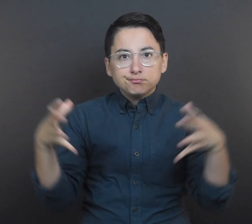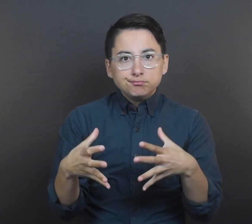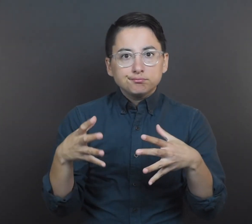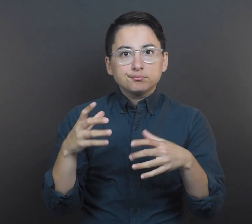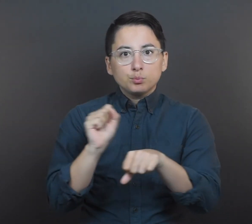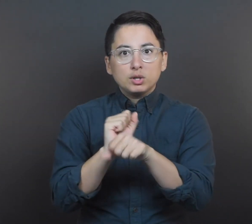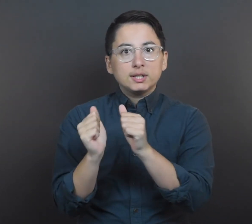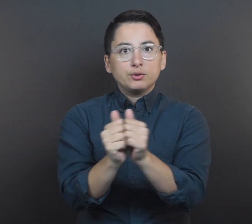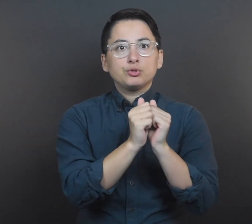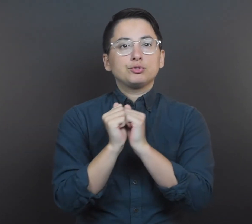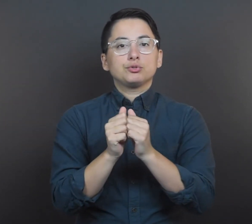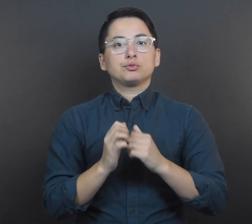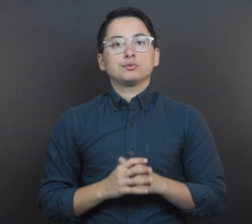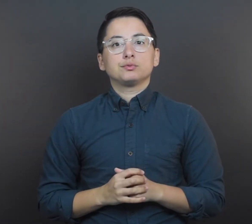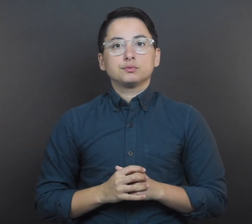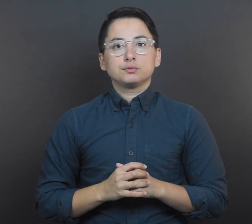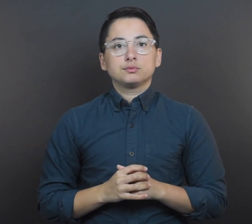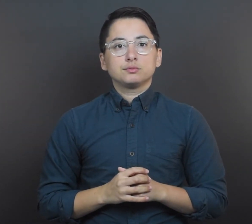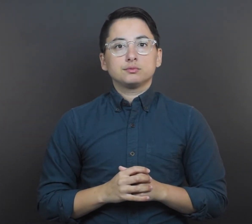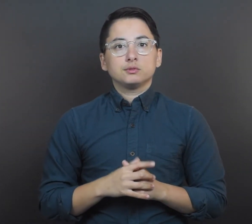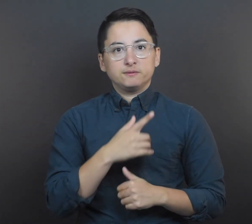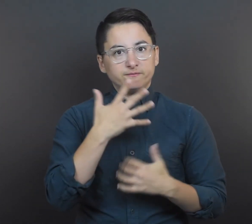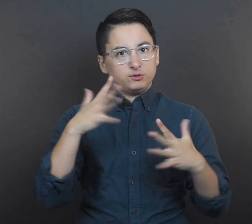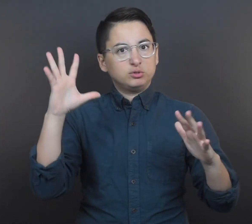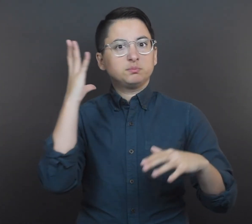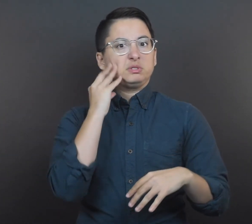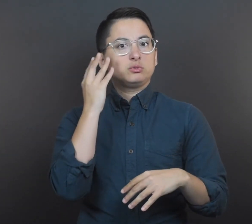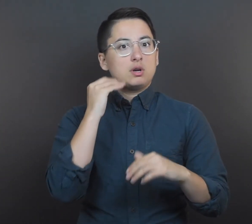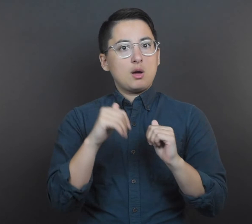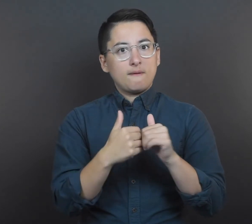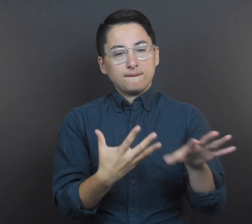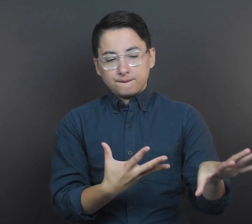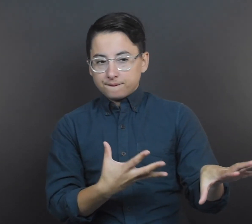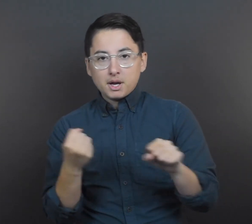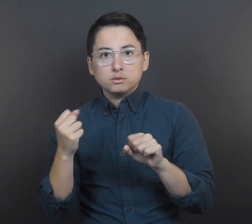had the opportunity to lay down and relax at the end of the day.